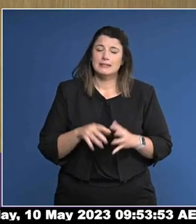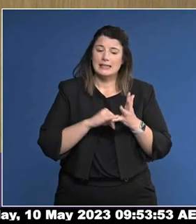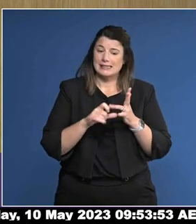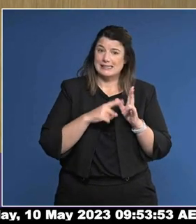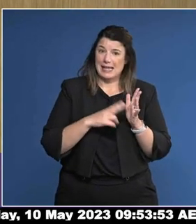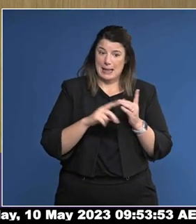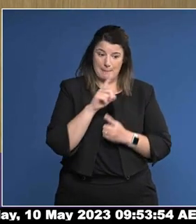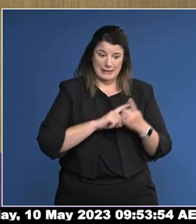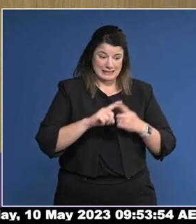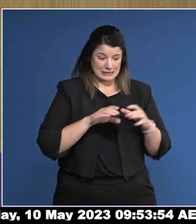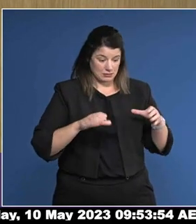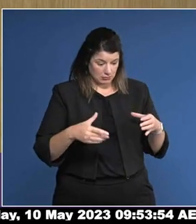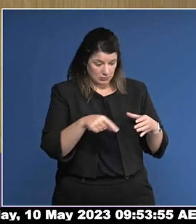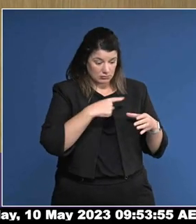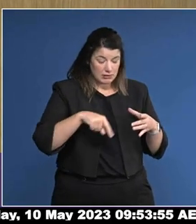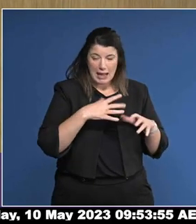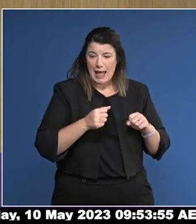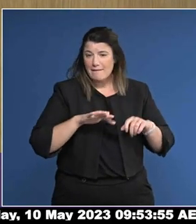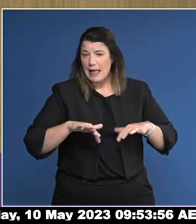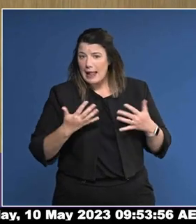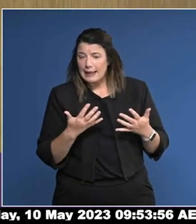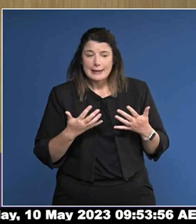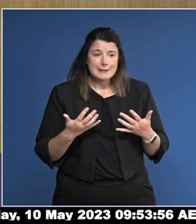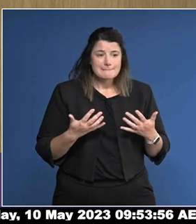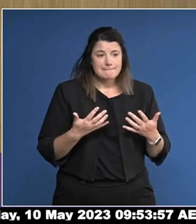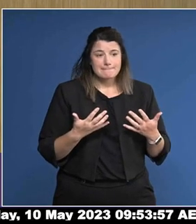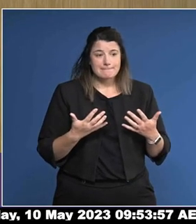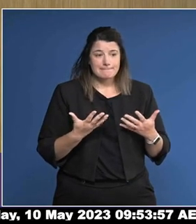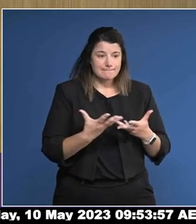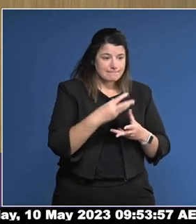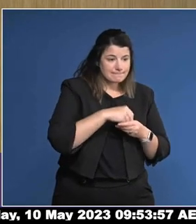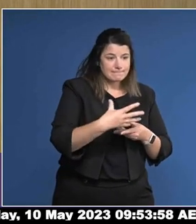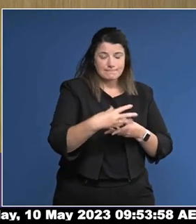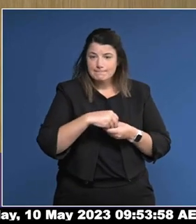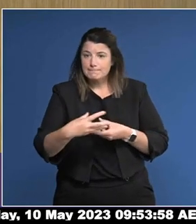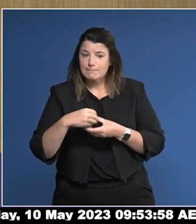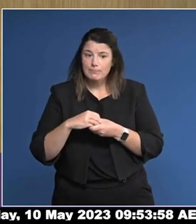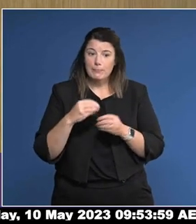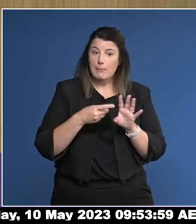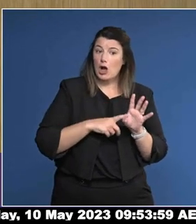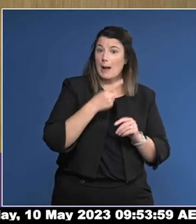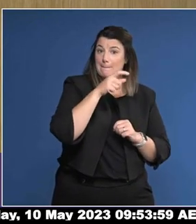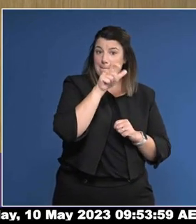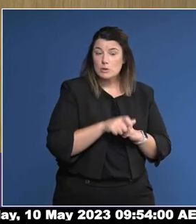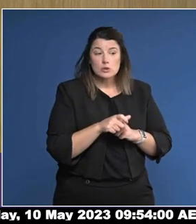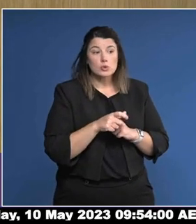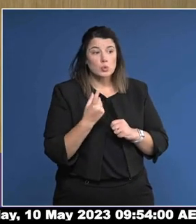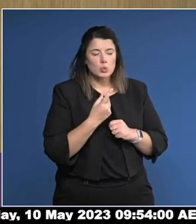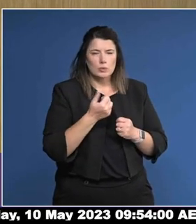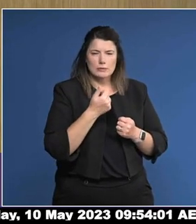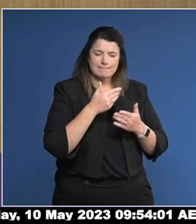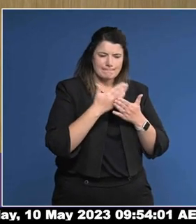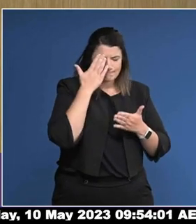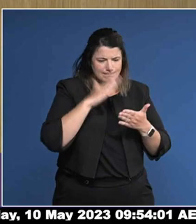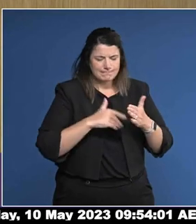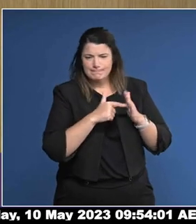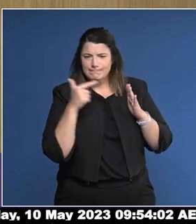was there ever any participation by a member who had particular expertise for children and